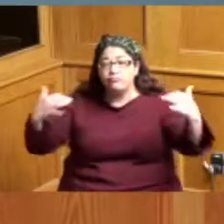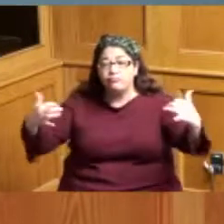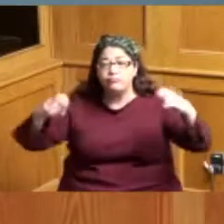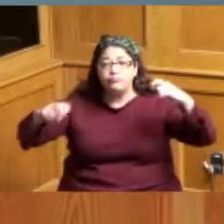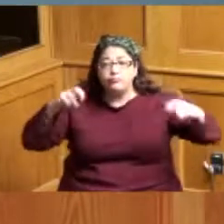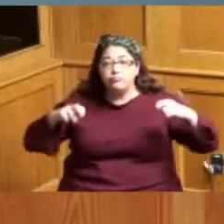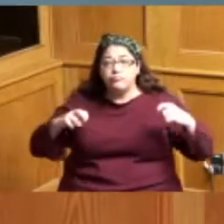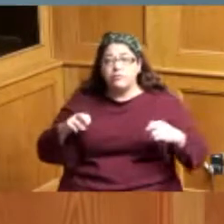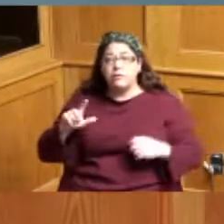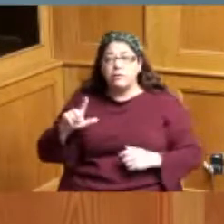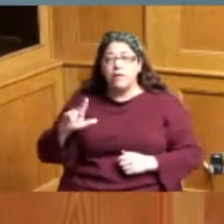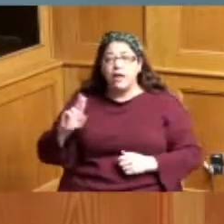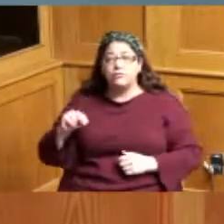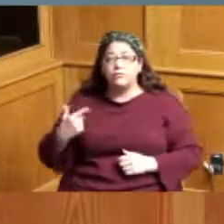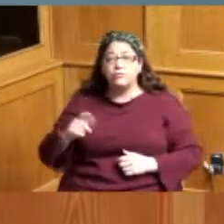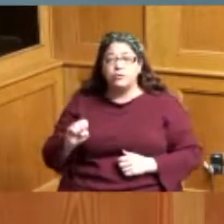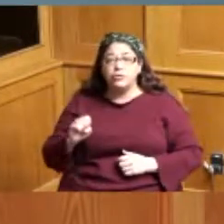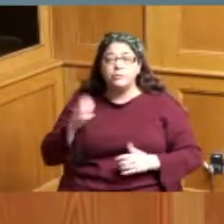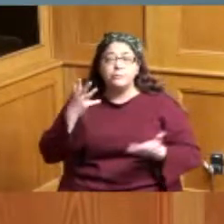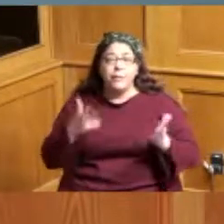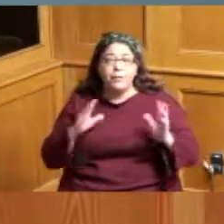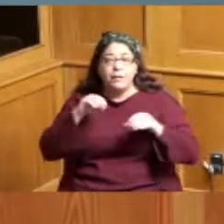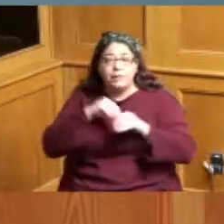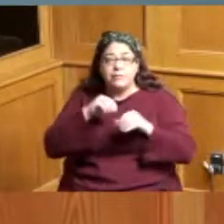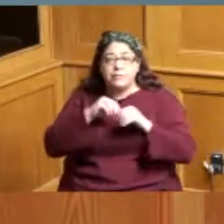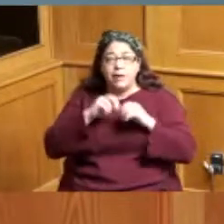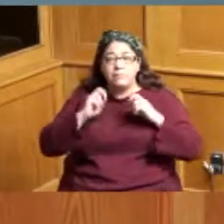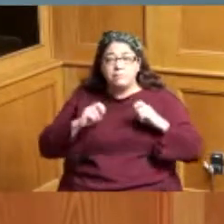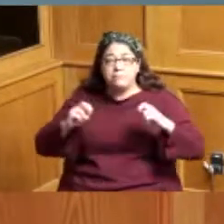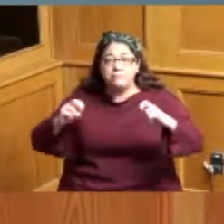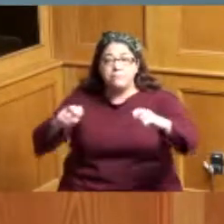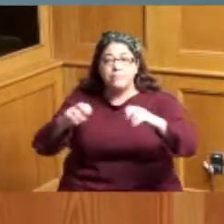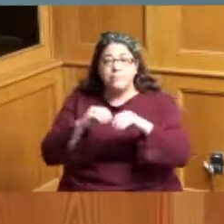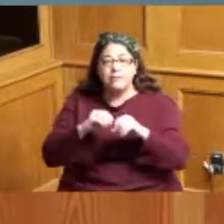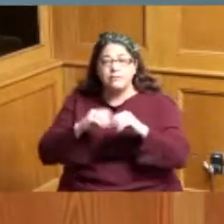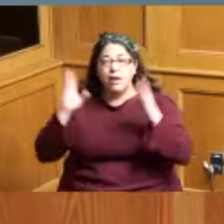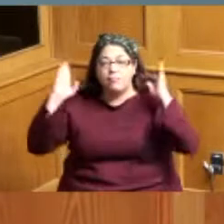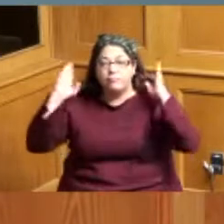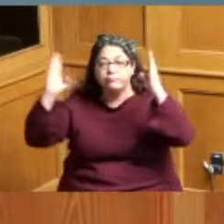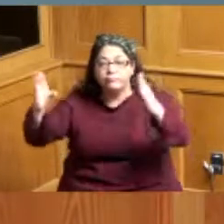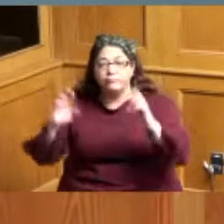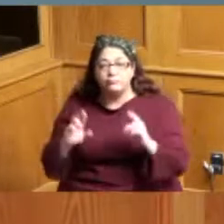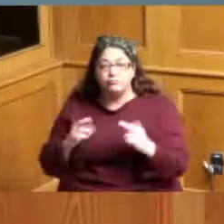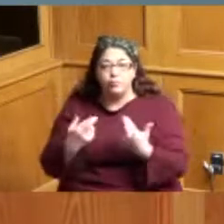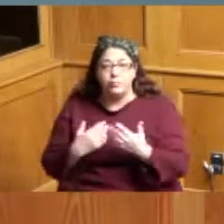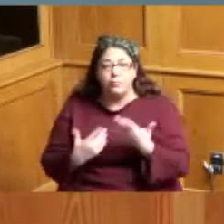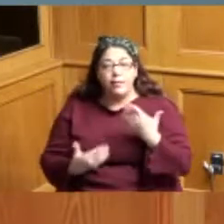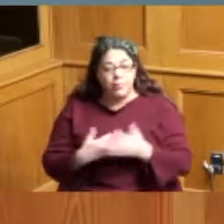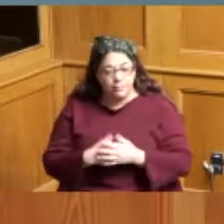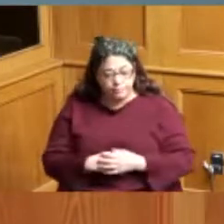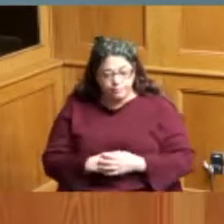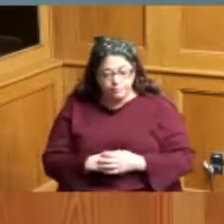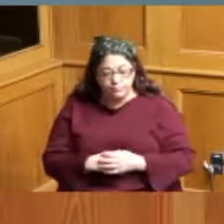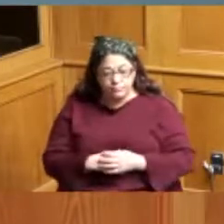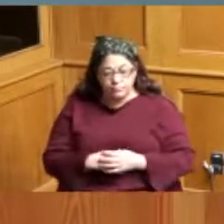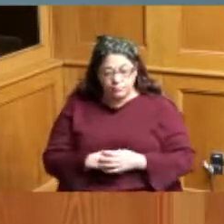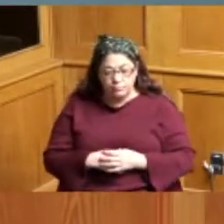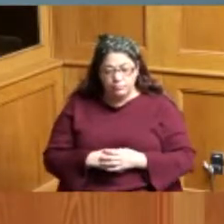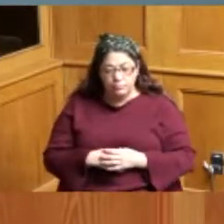instead of being outside possibly but if there's a decision to open the stadium in my opinion people